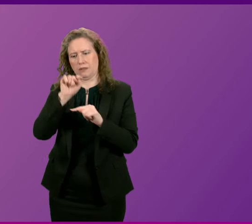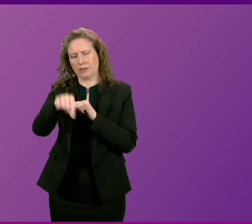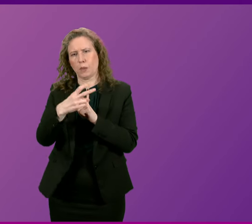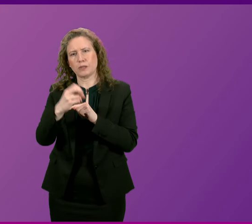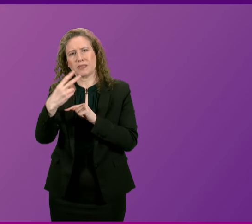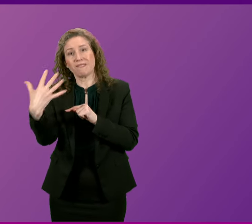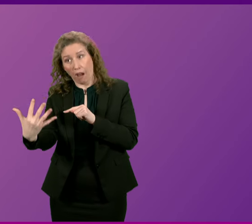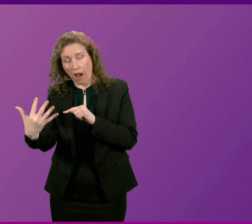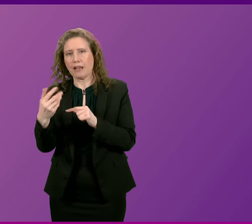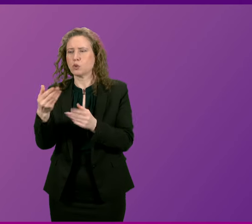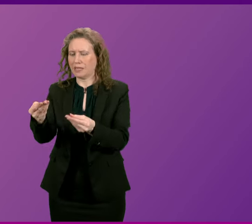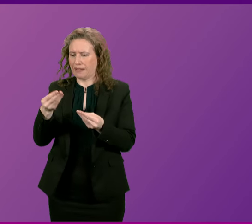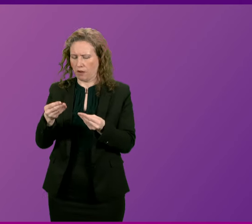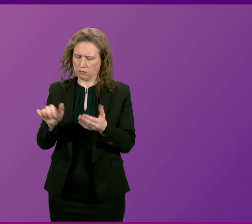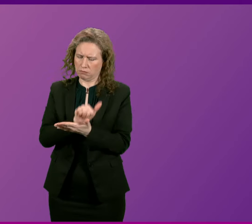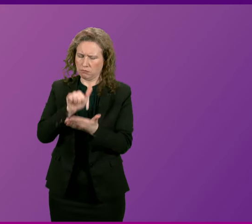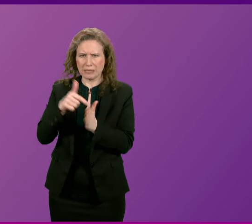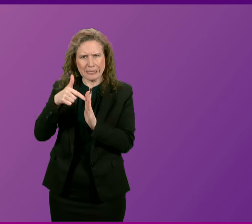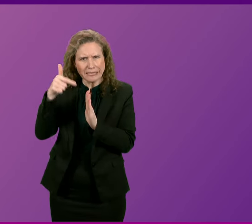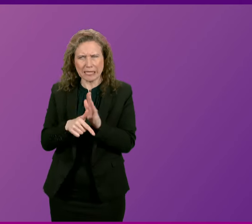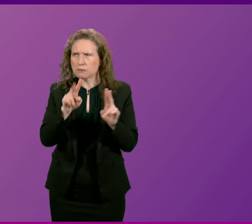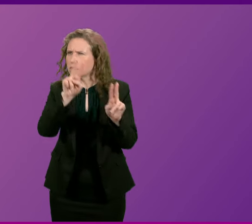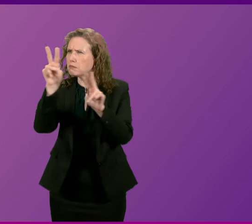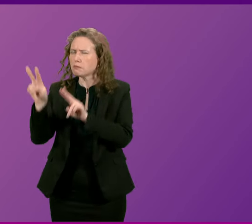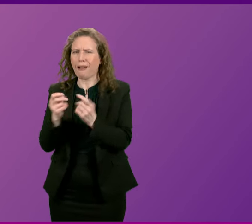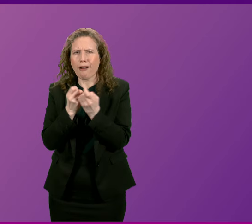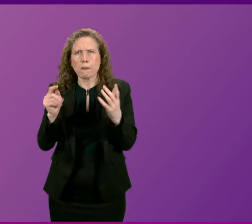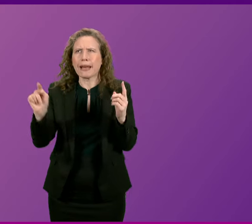to provide an authoritative account of our progress towards that target.